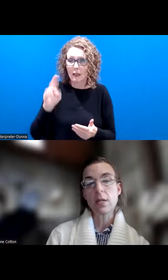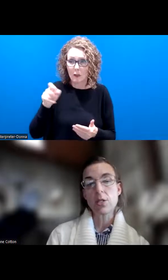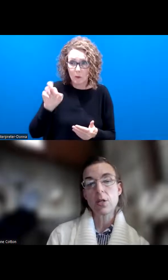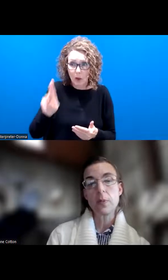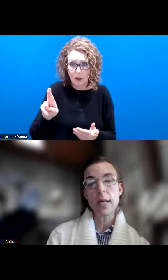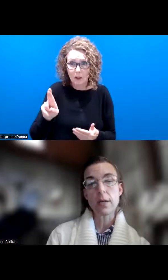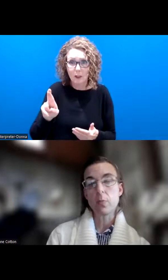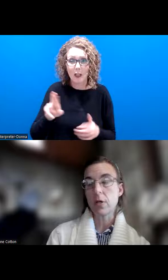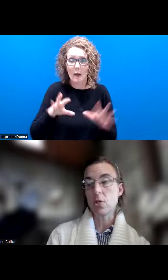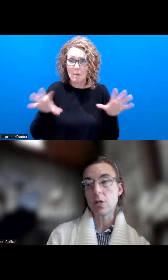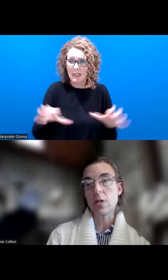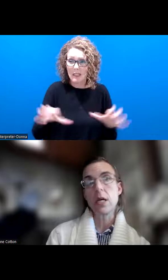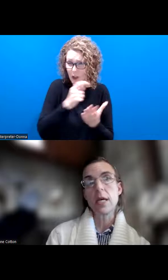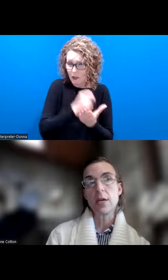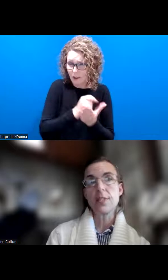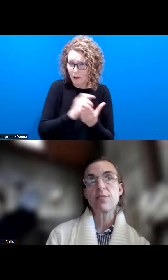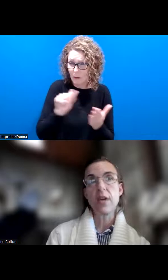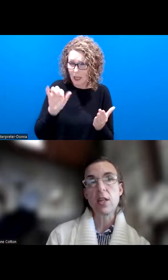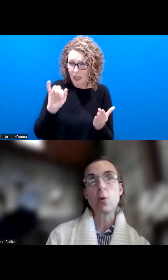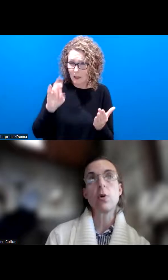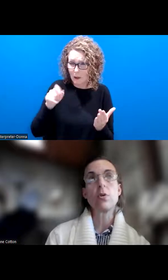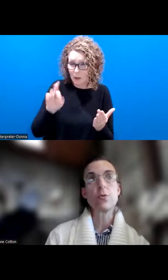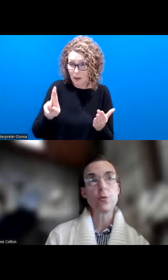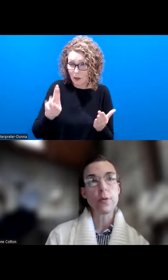are first approaching the time when their loved one needs care. Maybe it's a